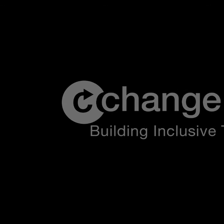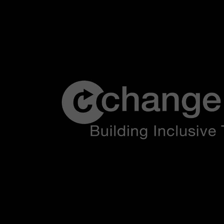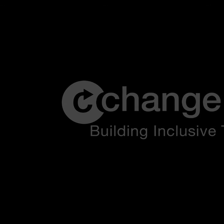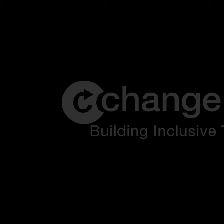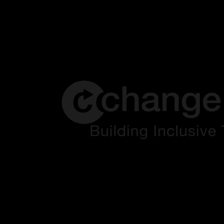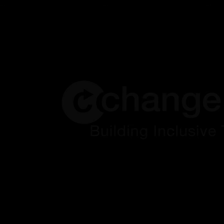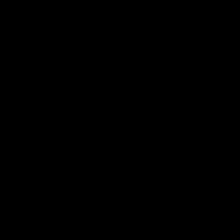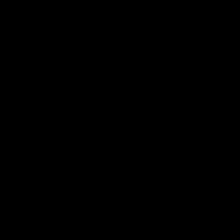you